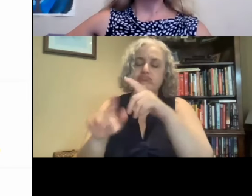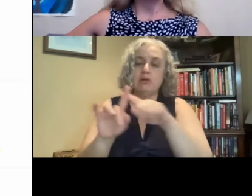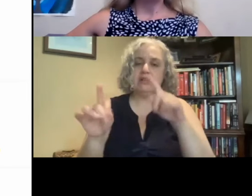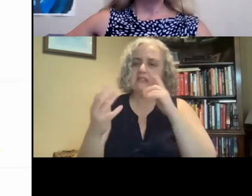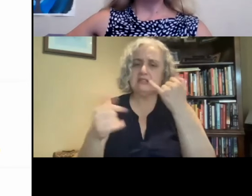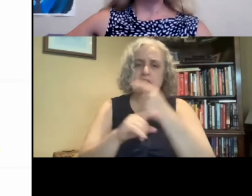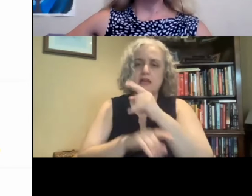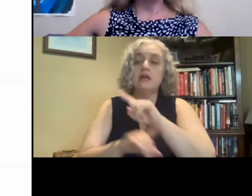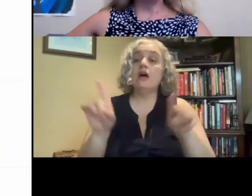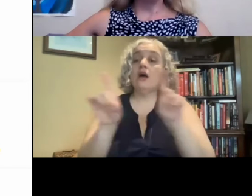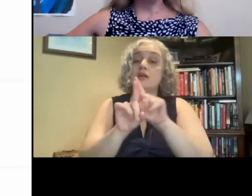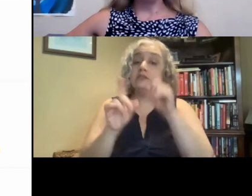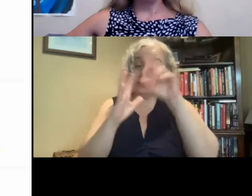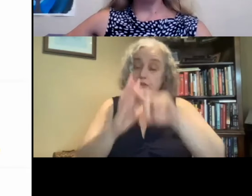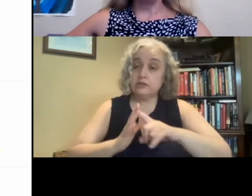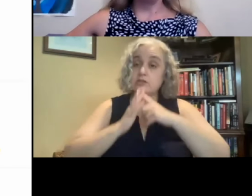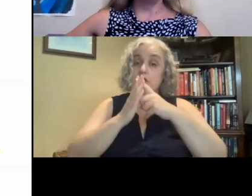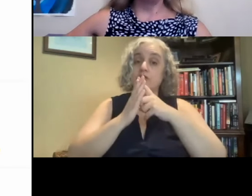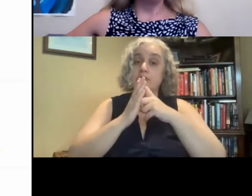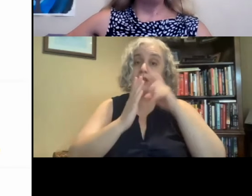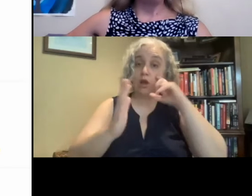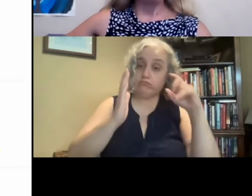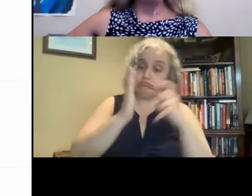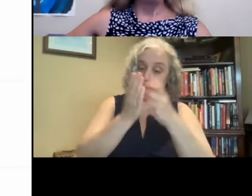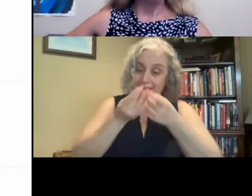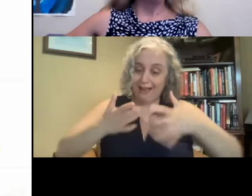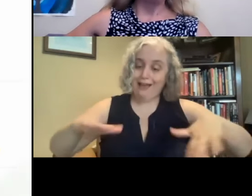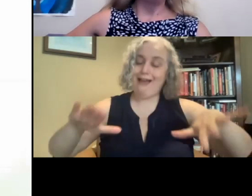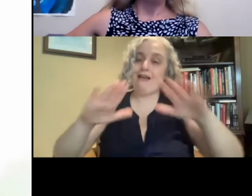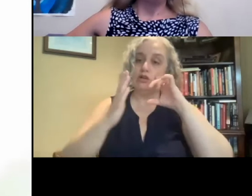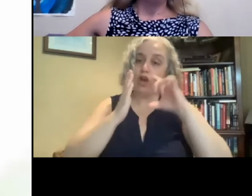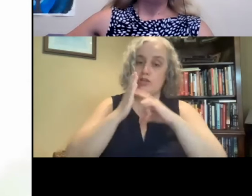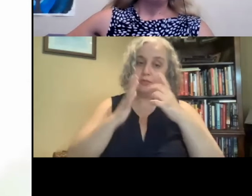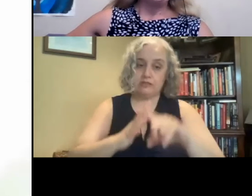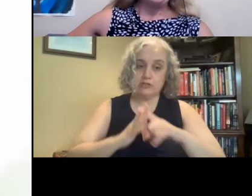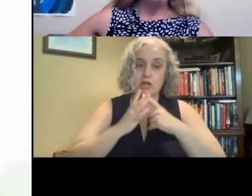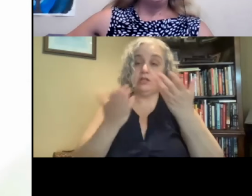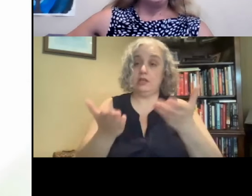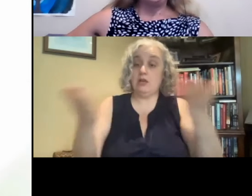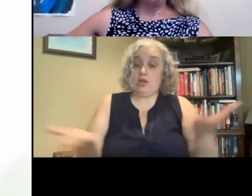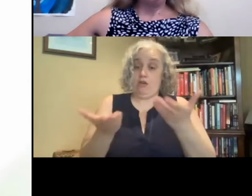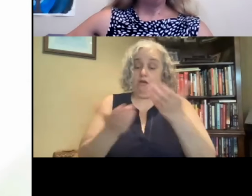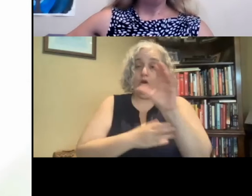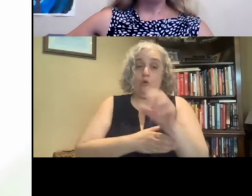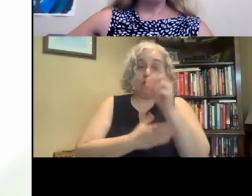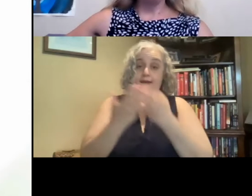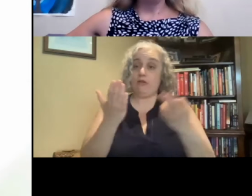I'd like to start with our land acknowledgment. OCAD University acknowledges